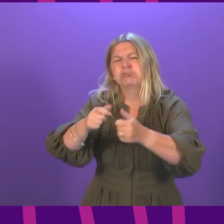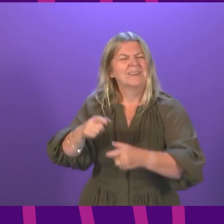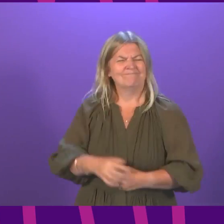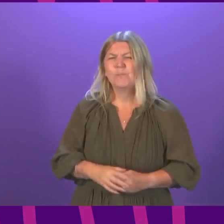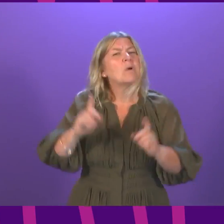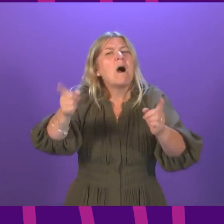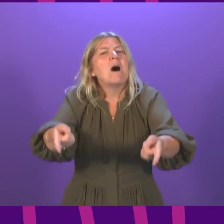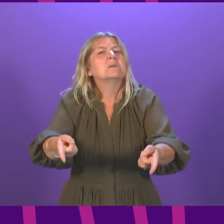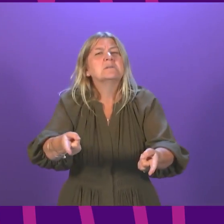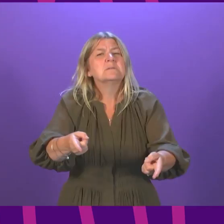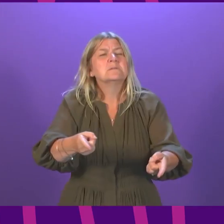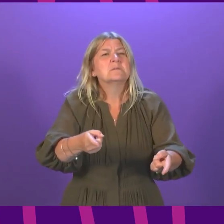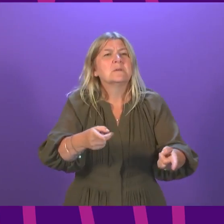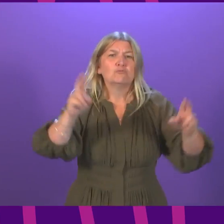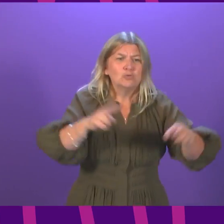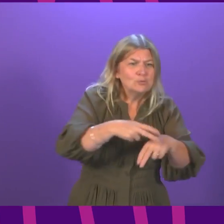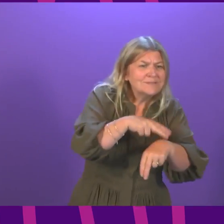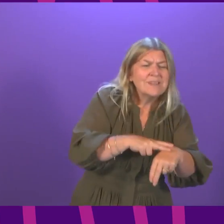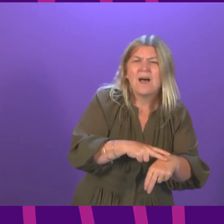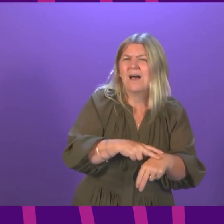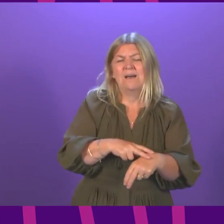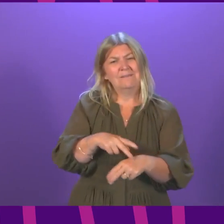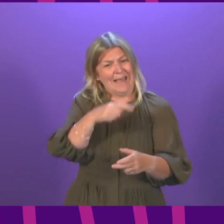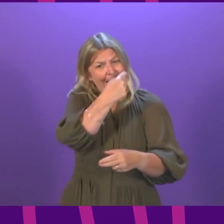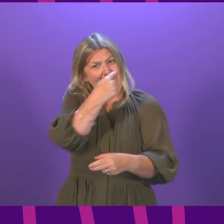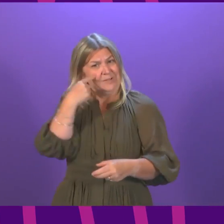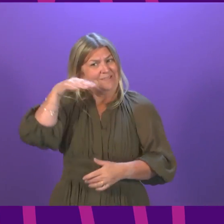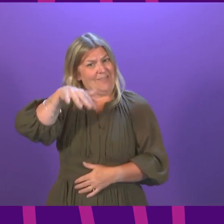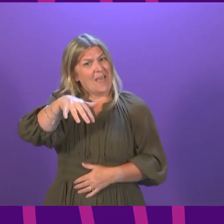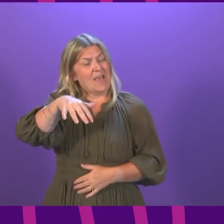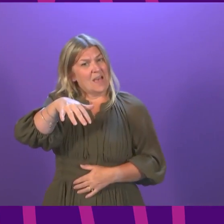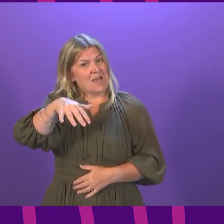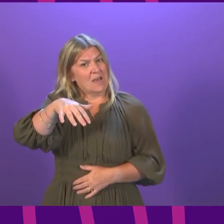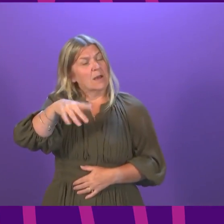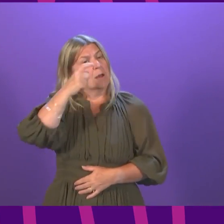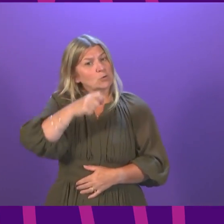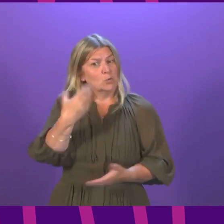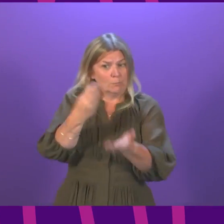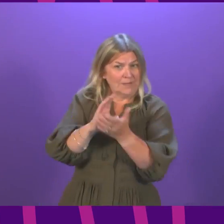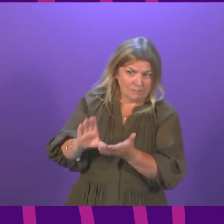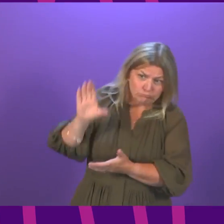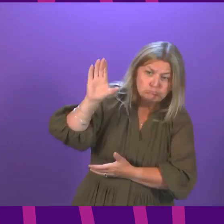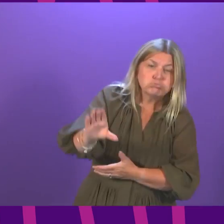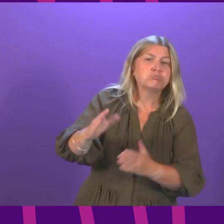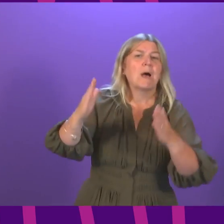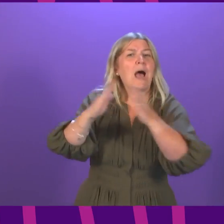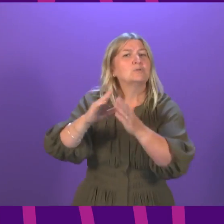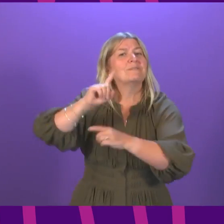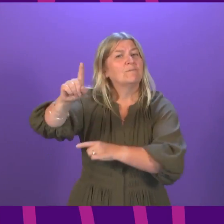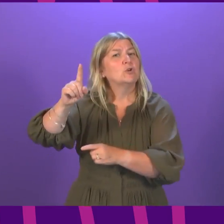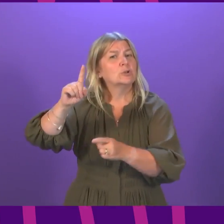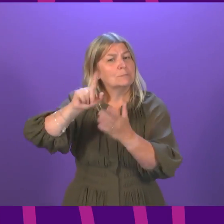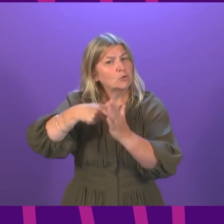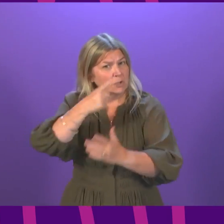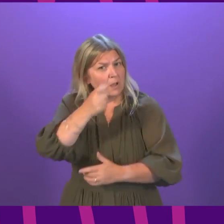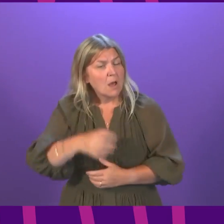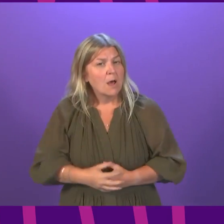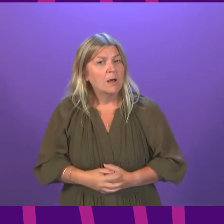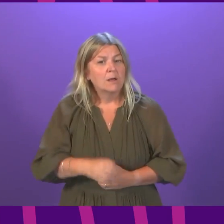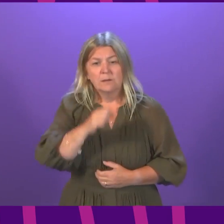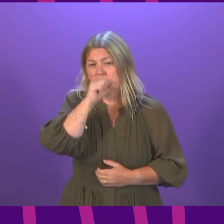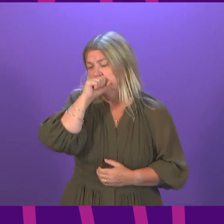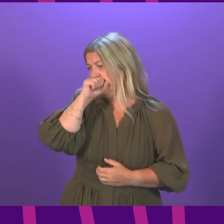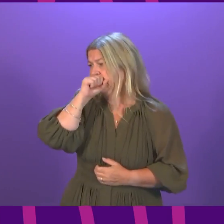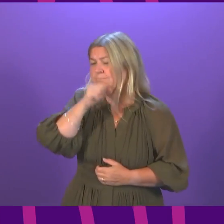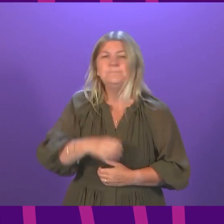be led by the evidence and immediately refund the housing first project?